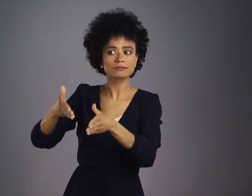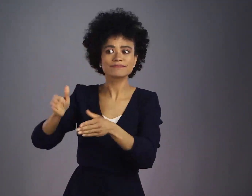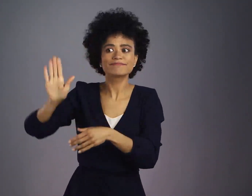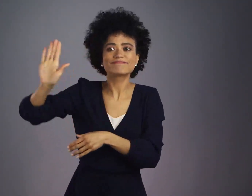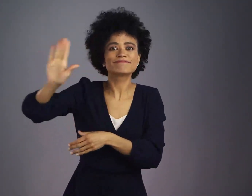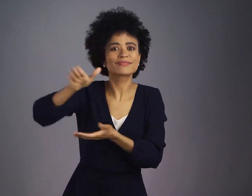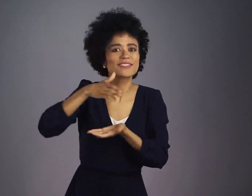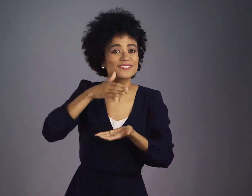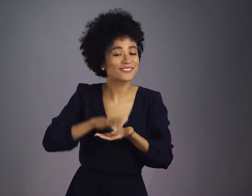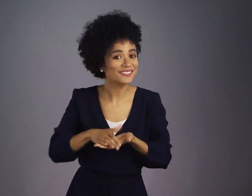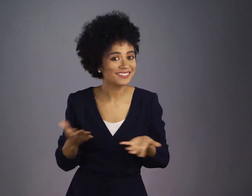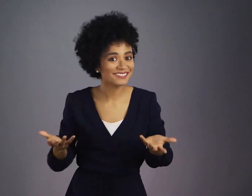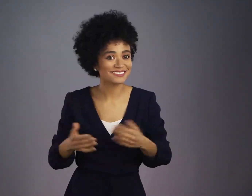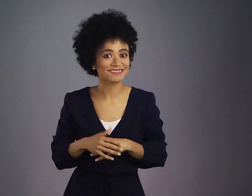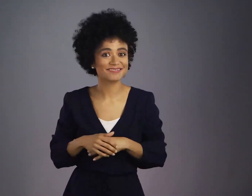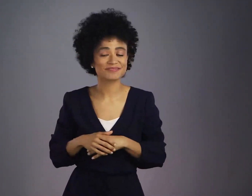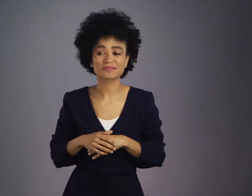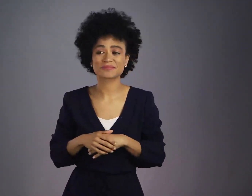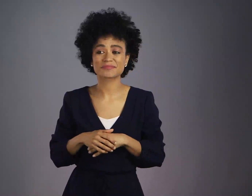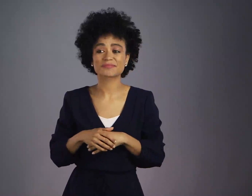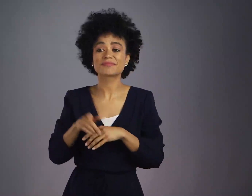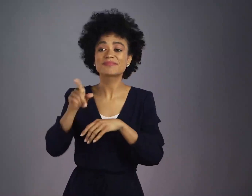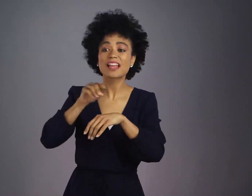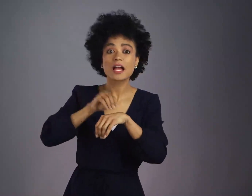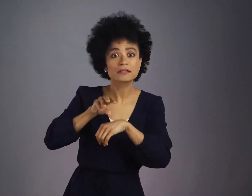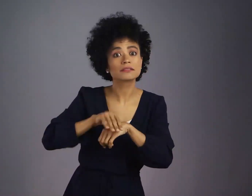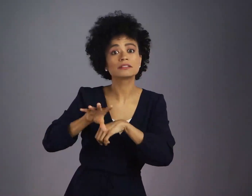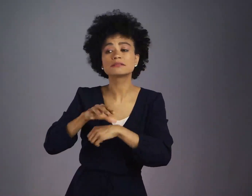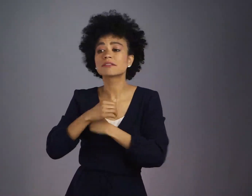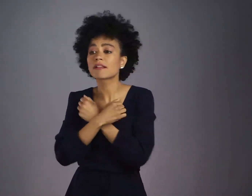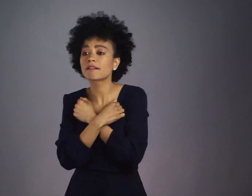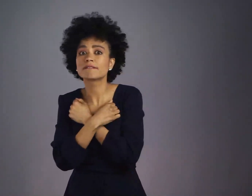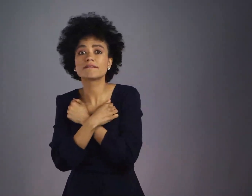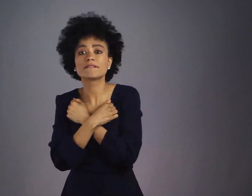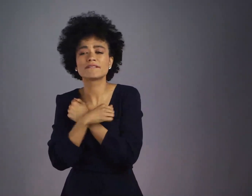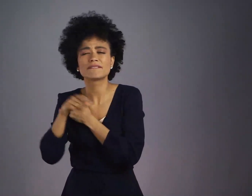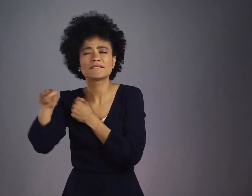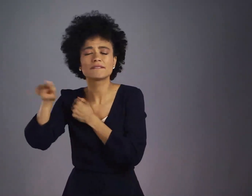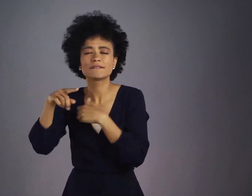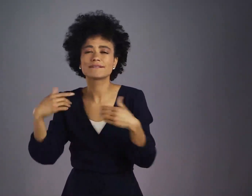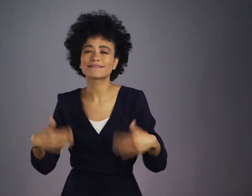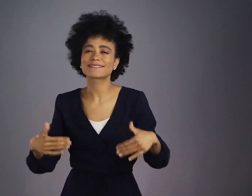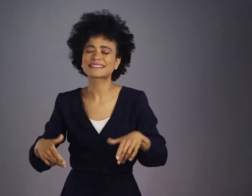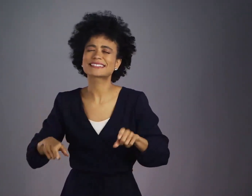We suggest that you direct some of your thought to the wives of his new alcoholic friends.